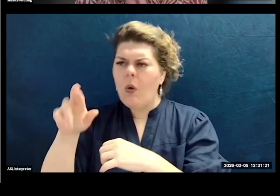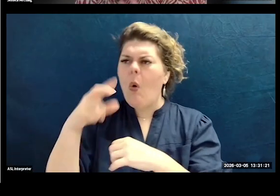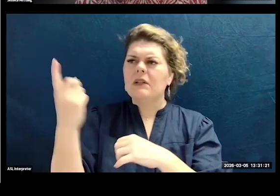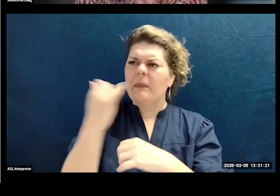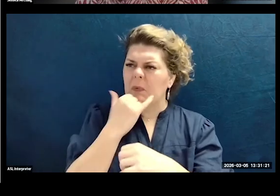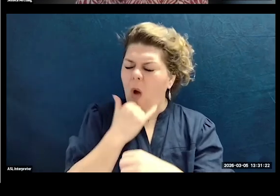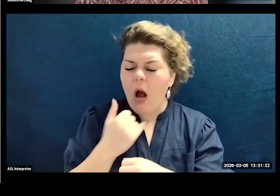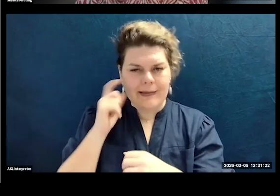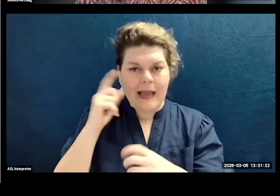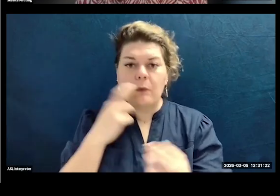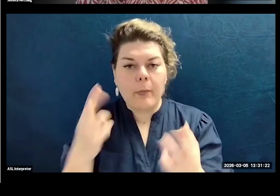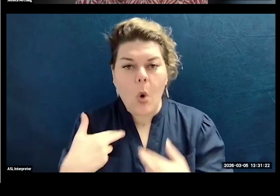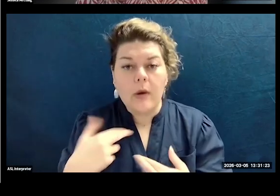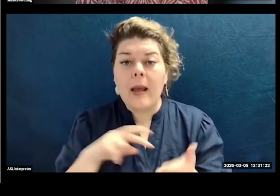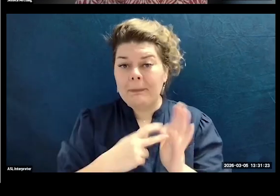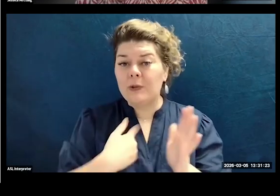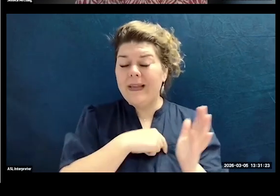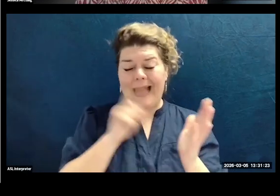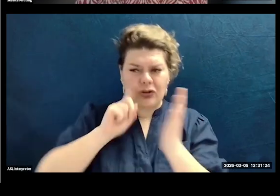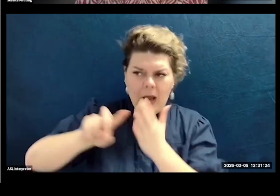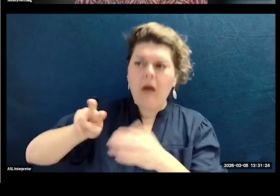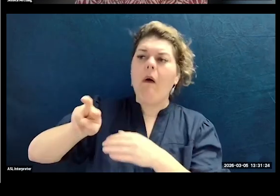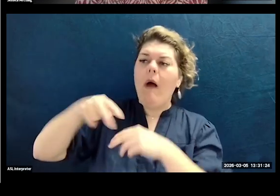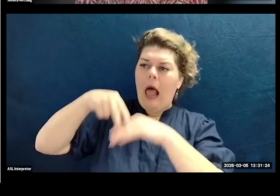This allows us to look into it and resolve that barrier for individuals.